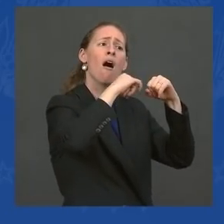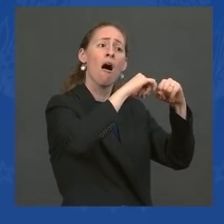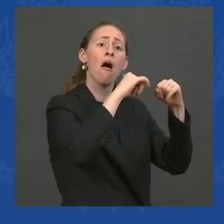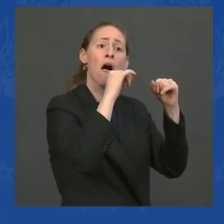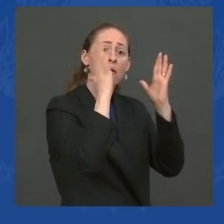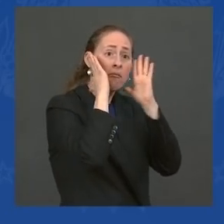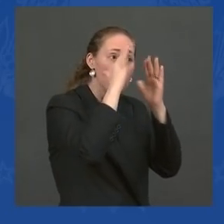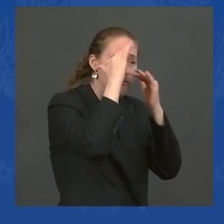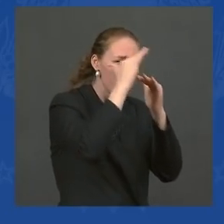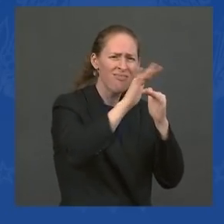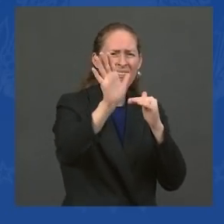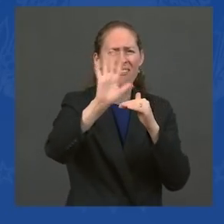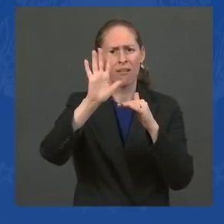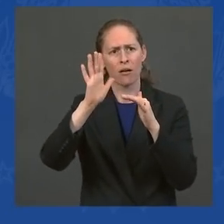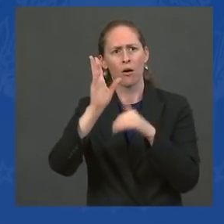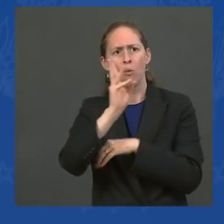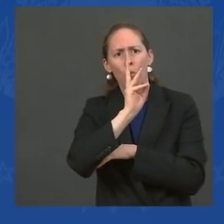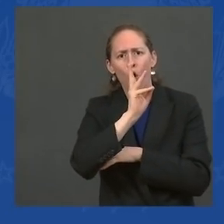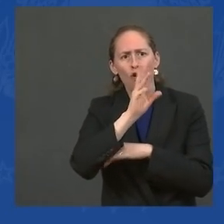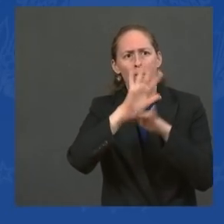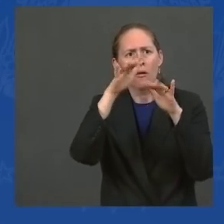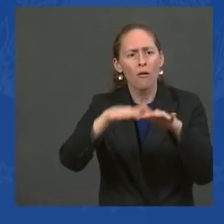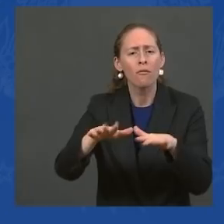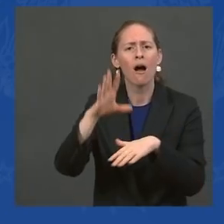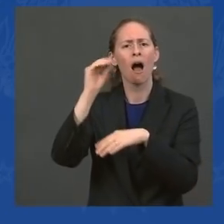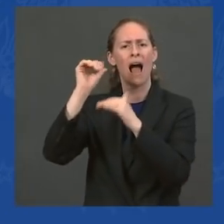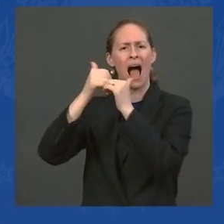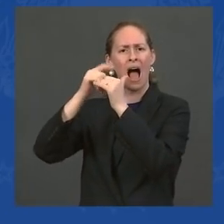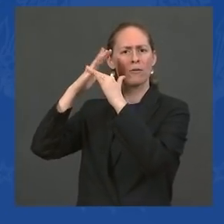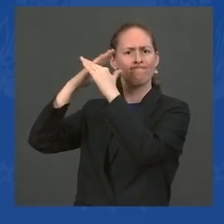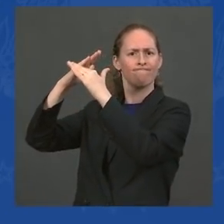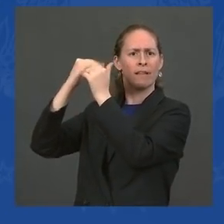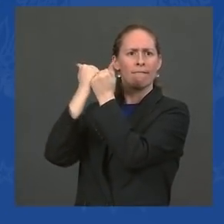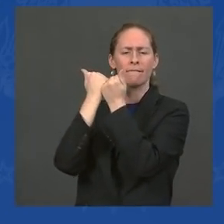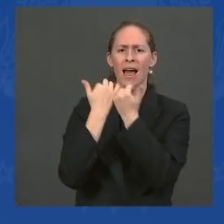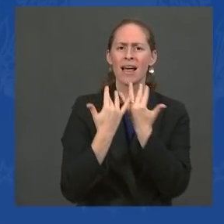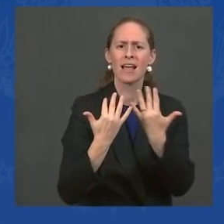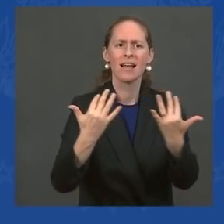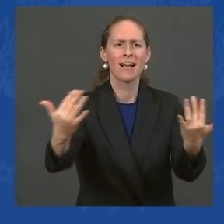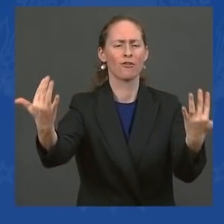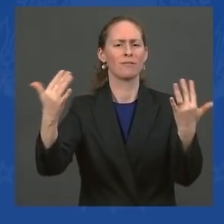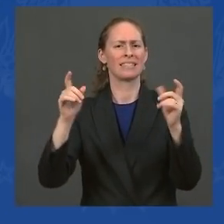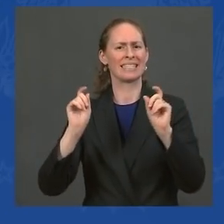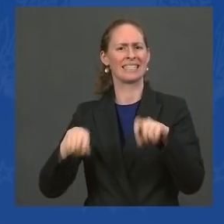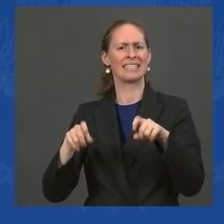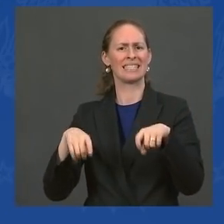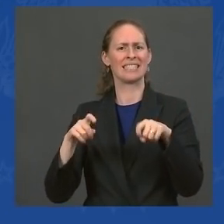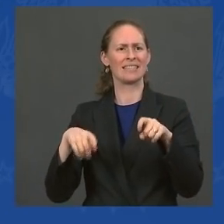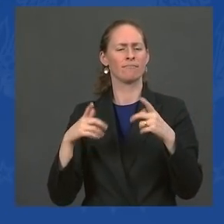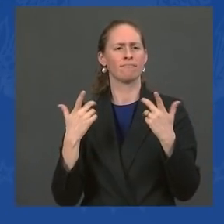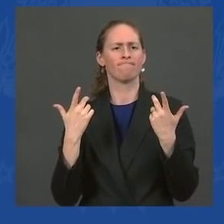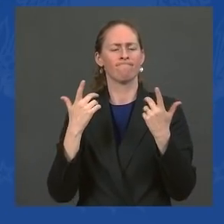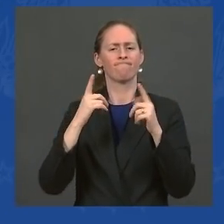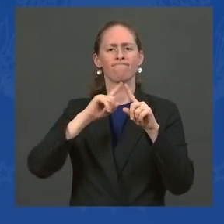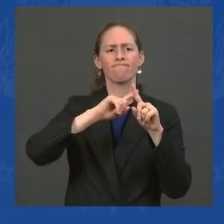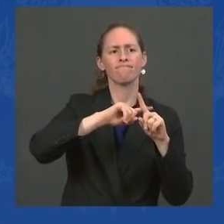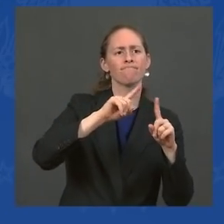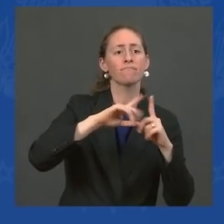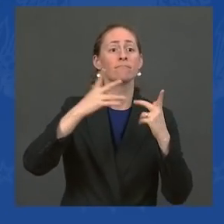excuse me -- (coughs) -- the impact of fires. We're protecting wetlands. We're not only saving birds and fish